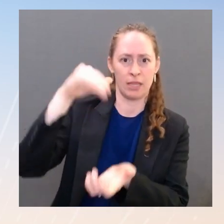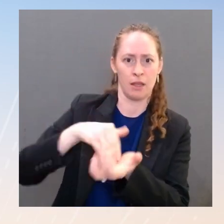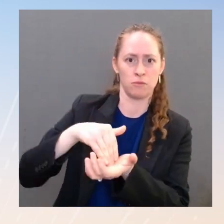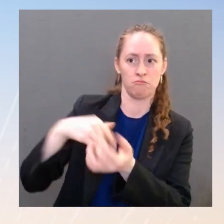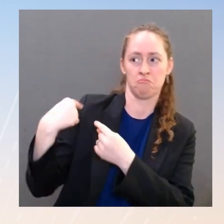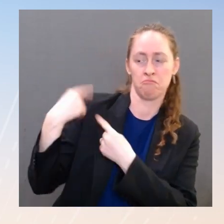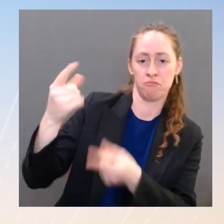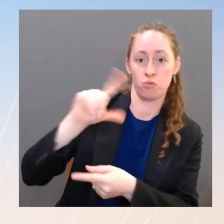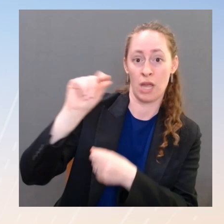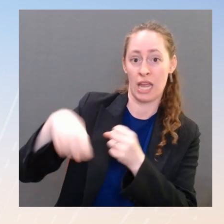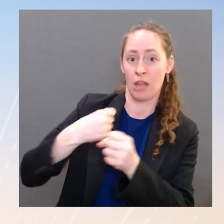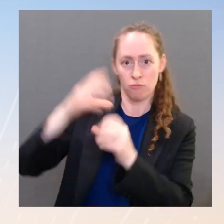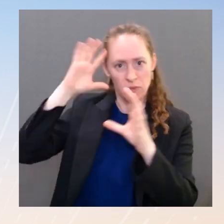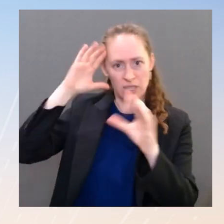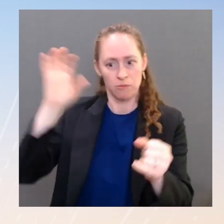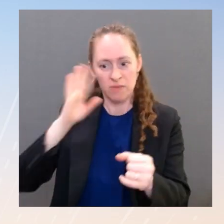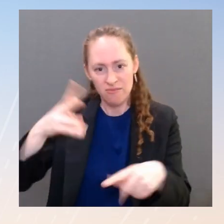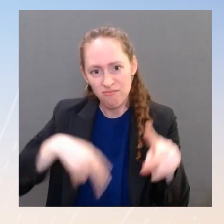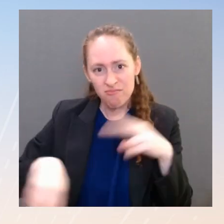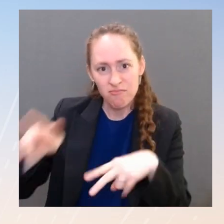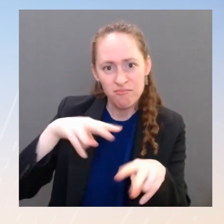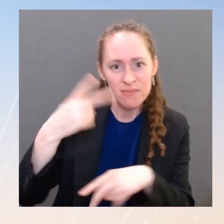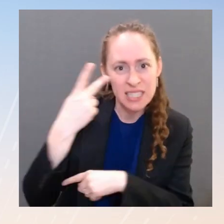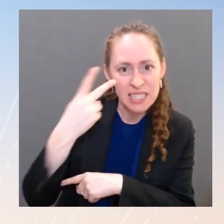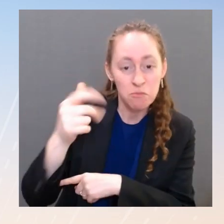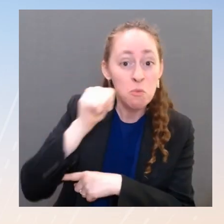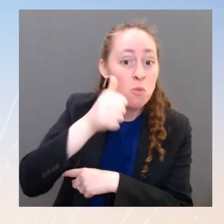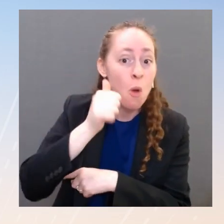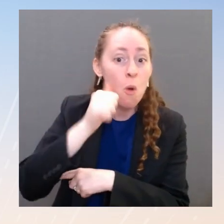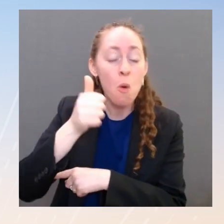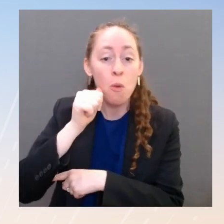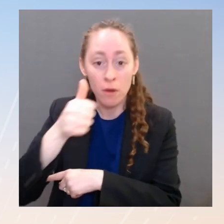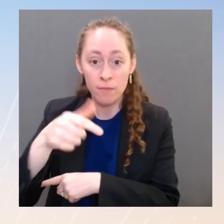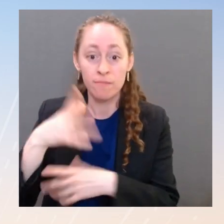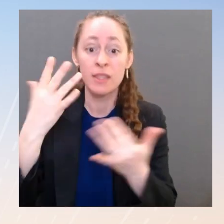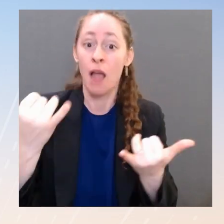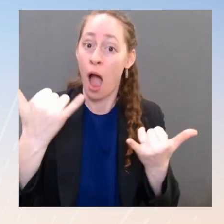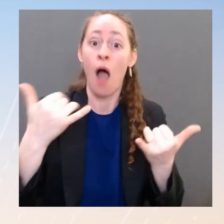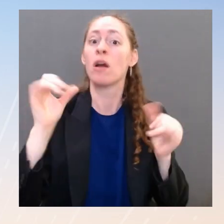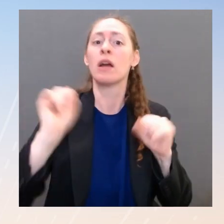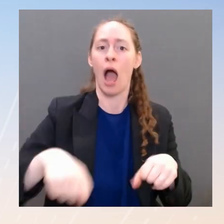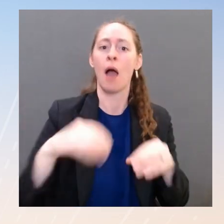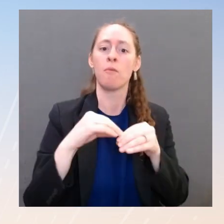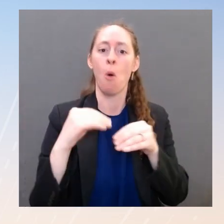and they currently can produce up to 2,100 Javelins per year. The President will underscore the role